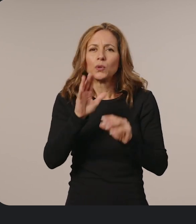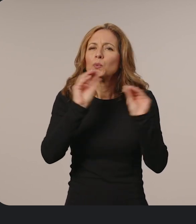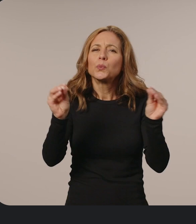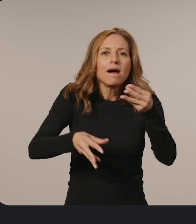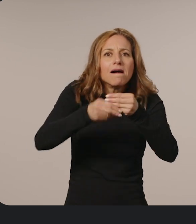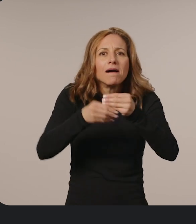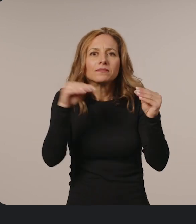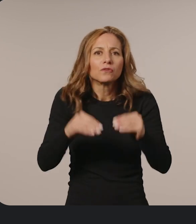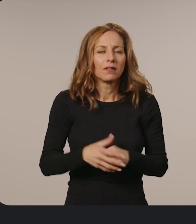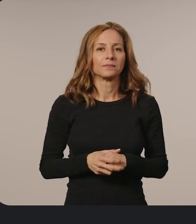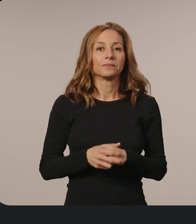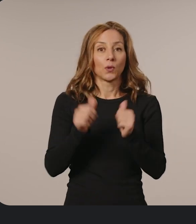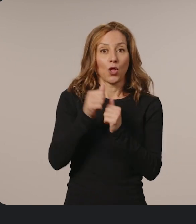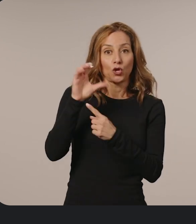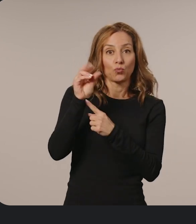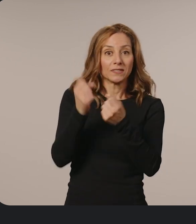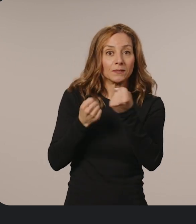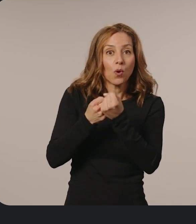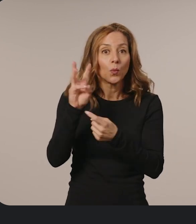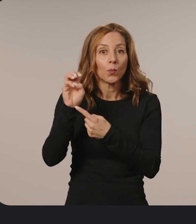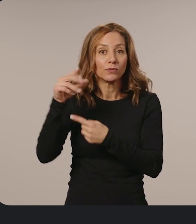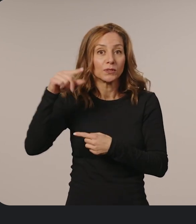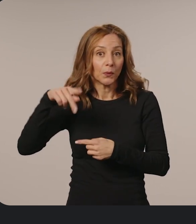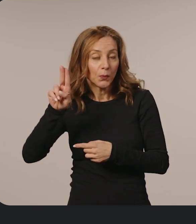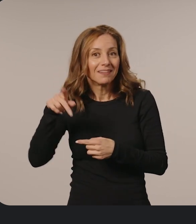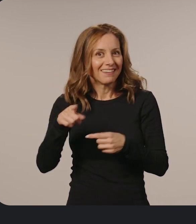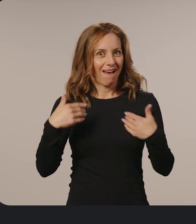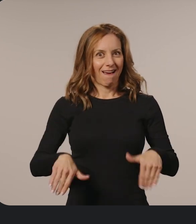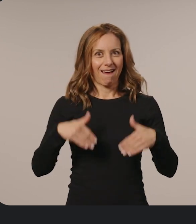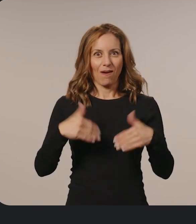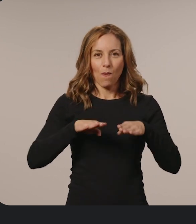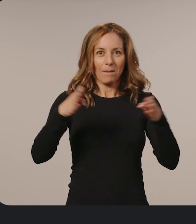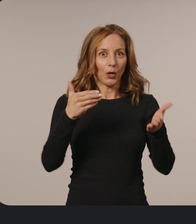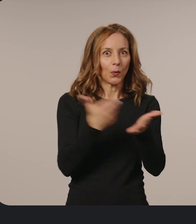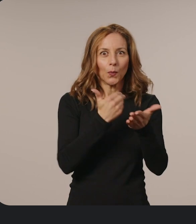directly from the browser with no additional install. And with Chrome supporting web GPU